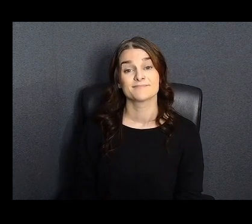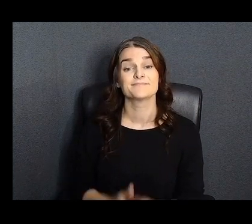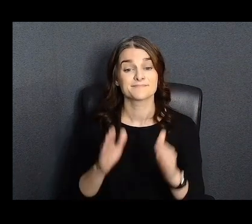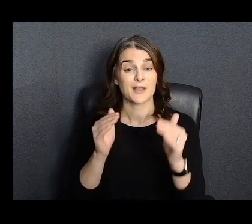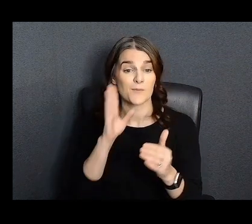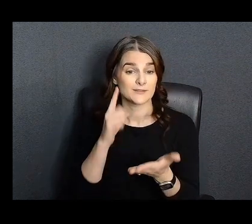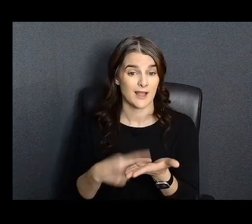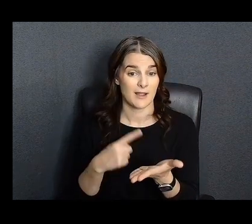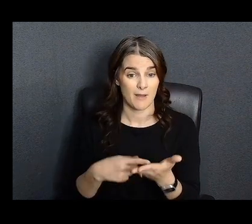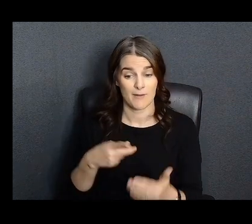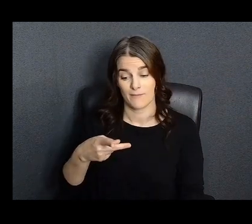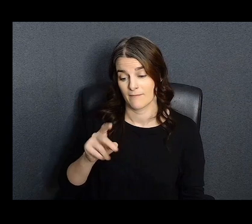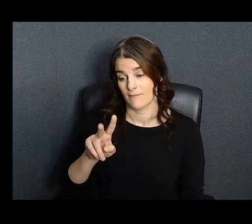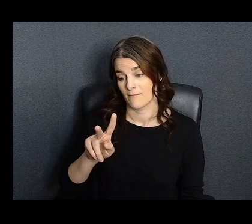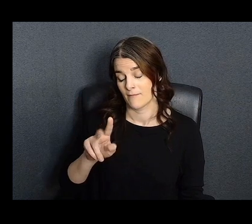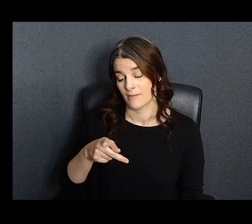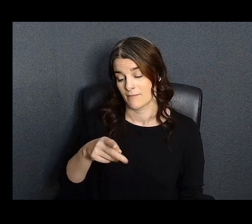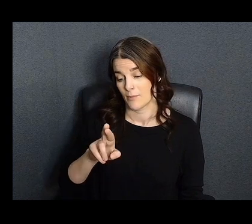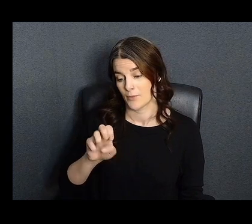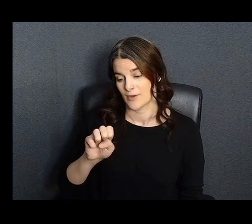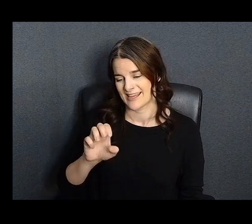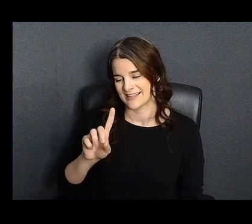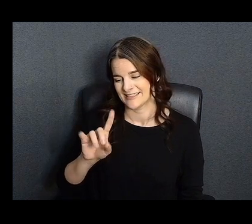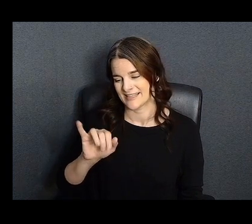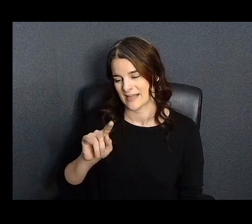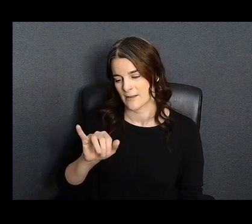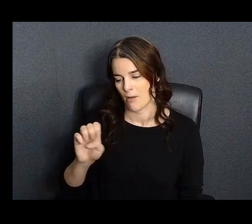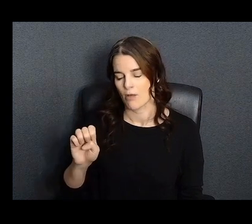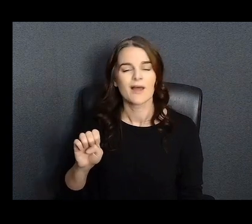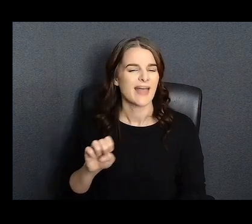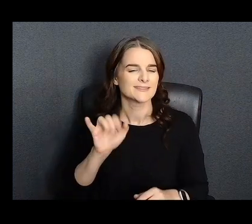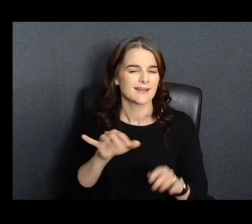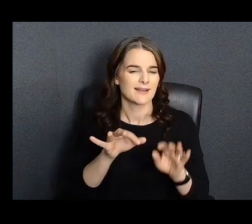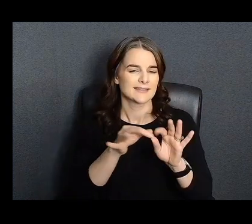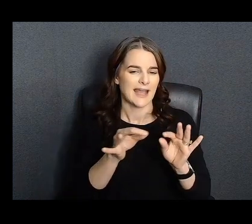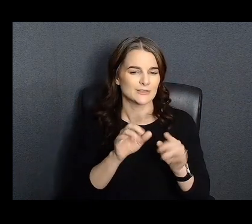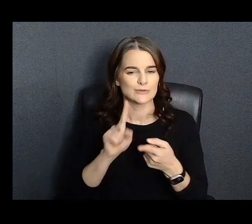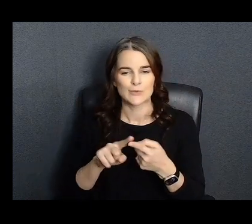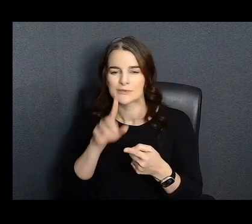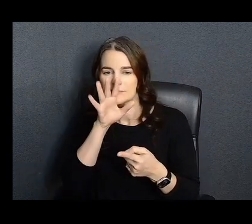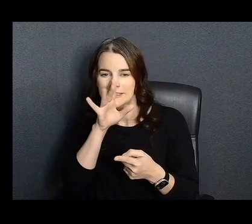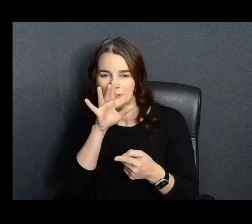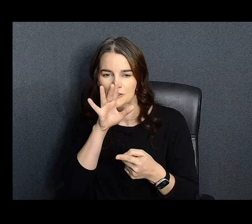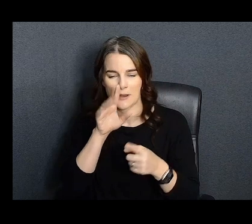which is a text to speech-based option available in our lending library as well.